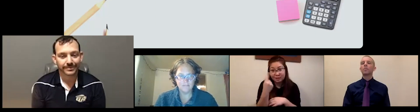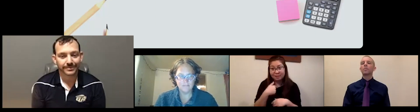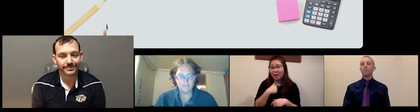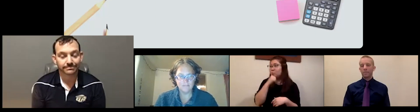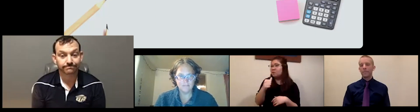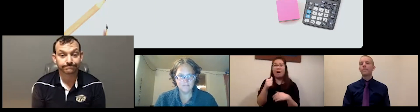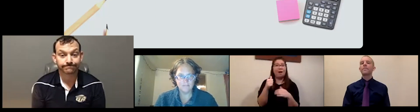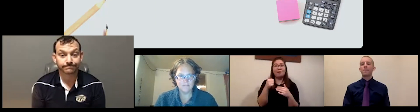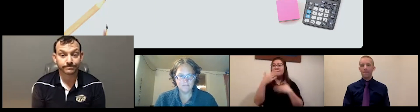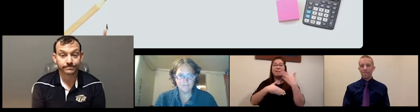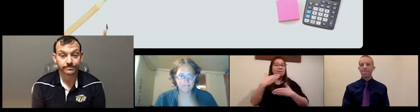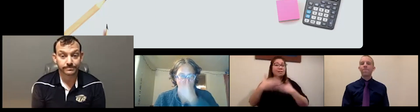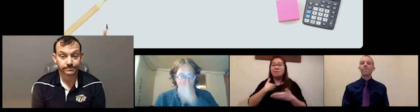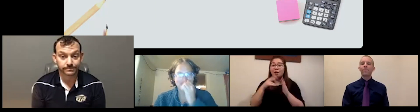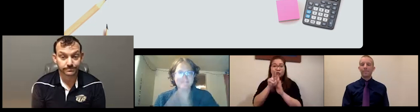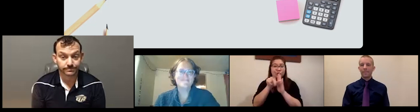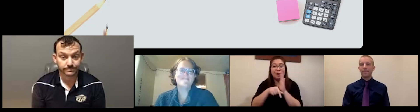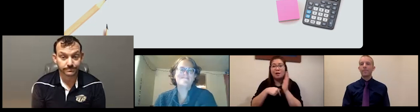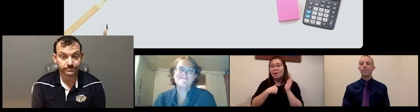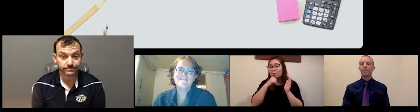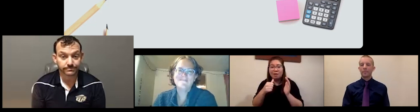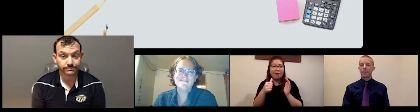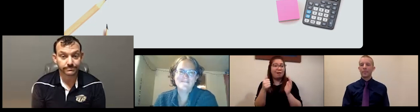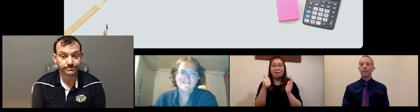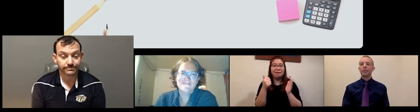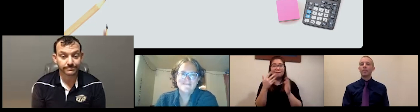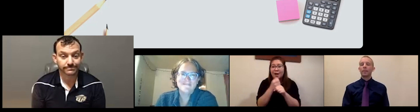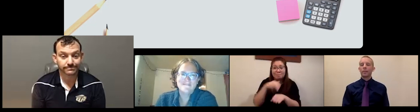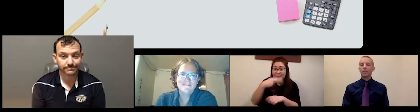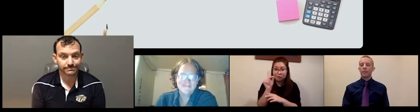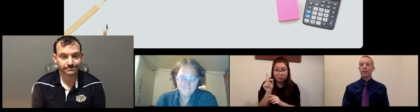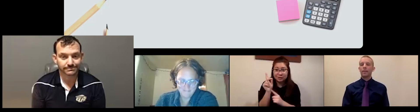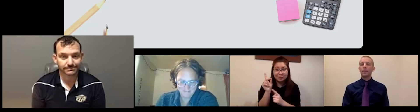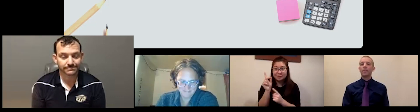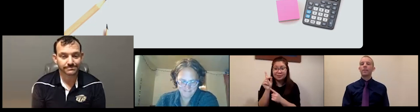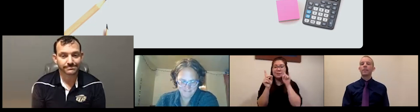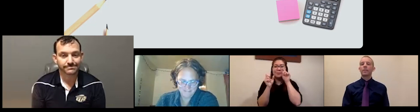I would not have gone as far along as I did as an undergraduate student, let alone achieving my PhD.